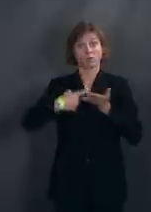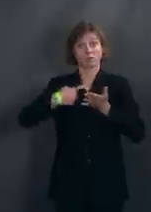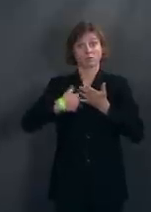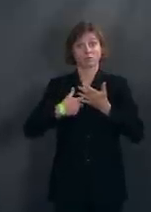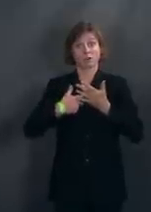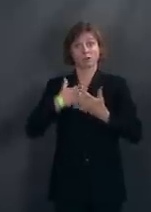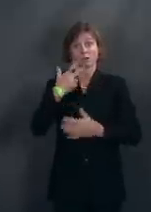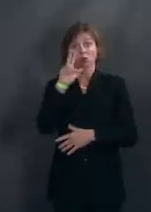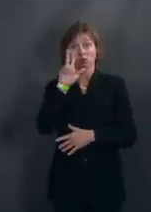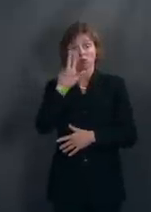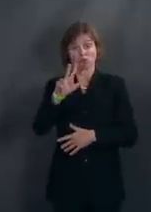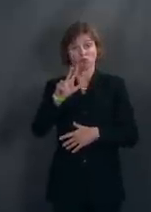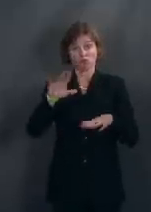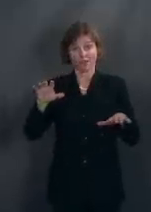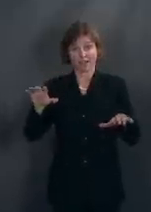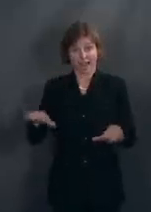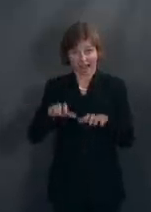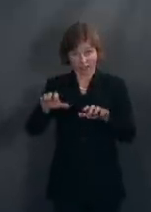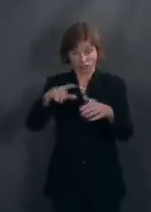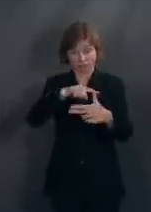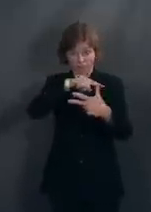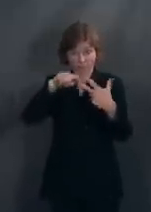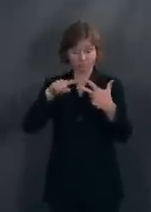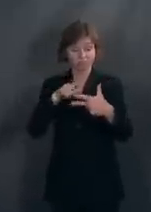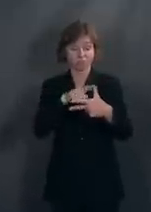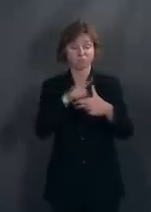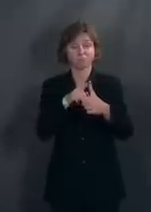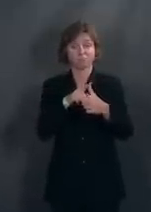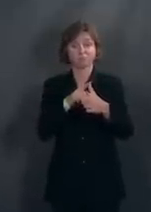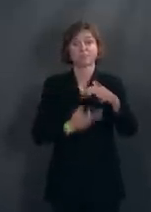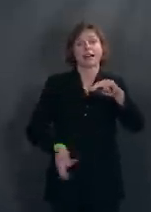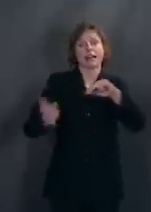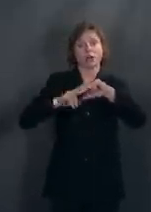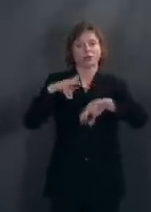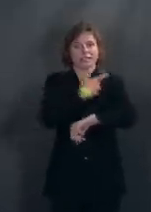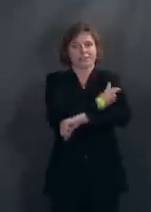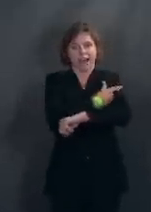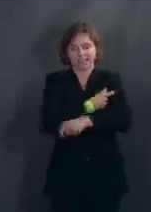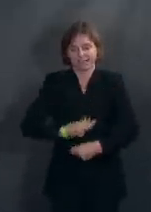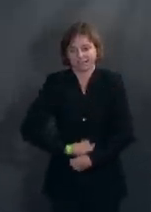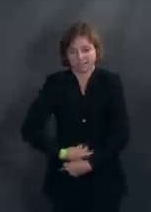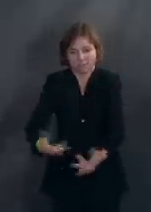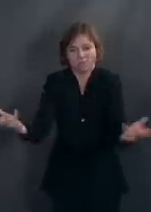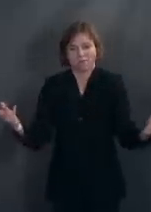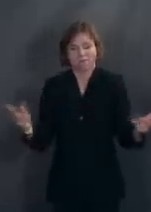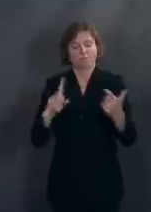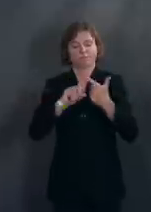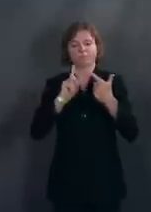One, increasing vaccine supply. Two, providing more places for people to get vaccinated.